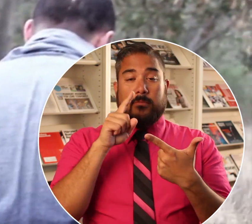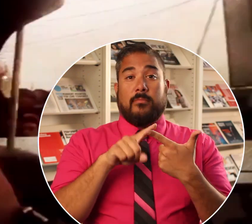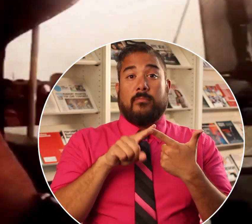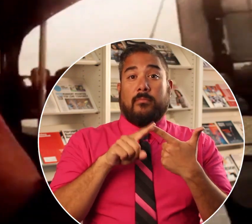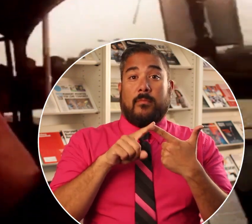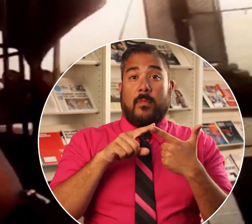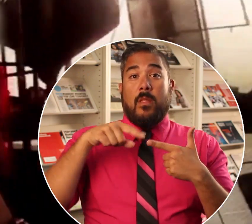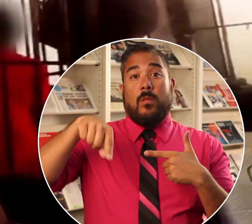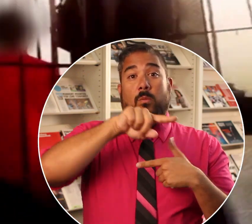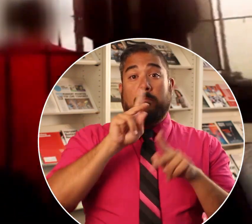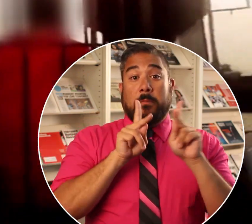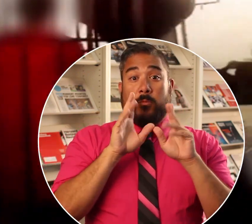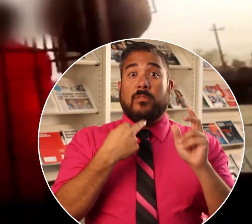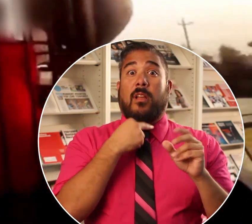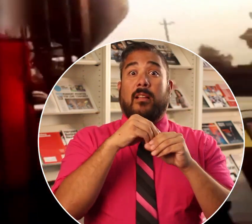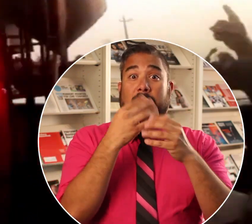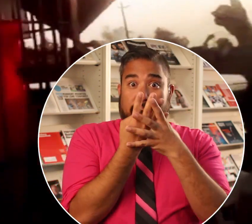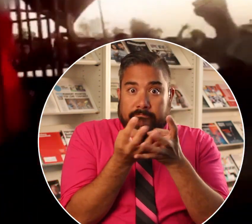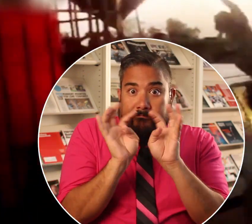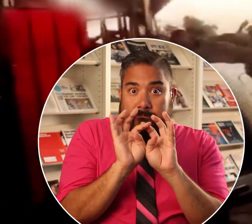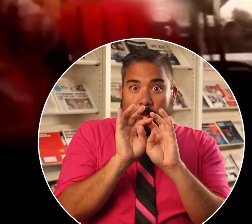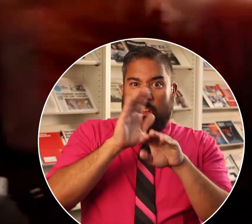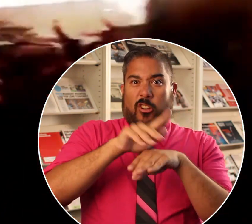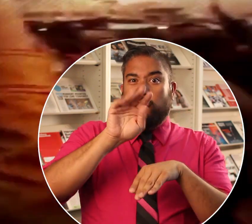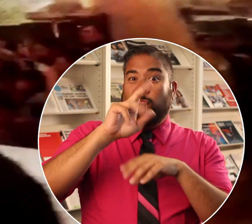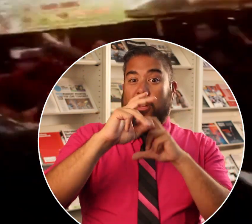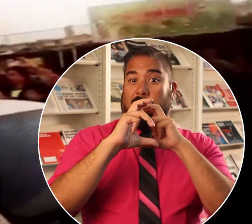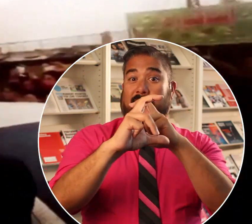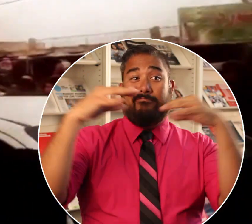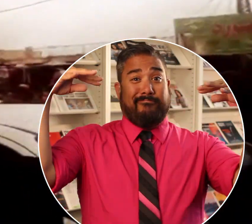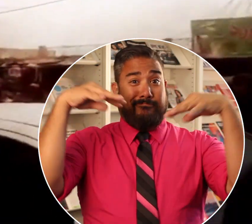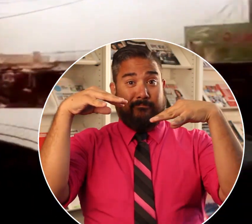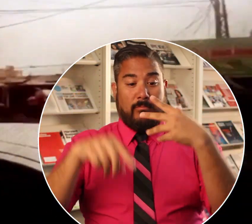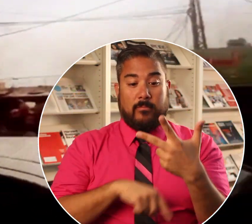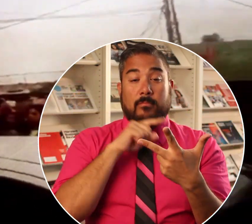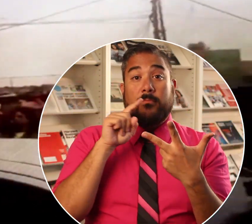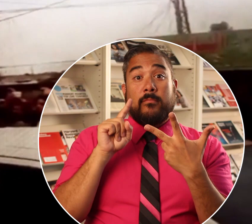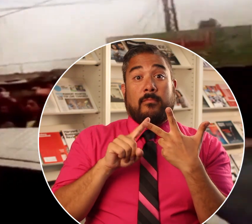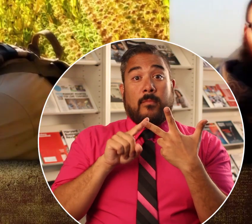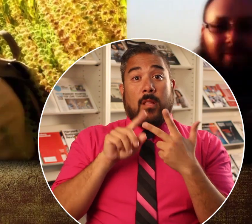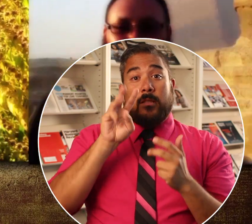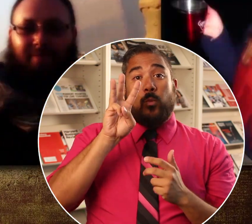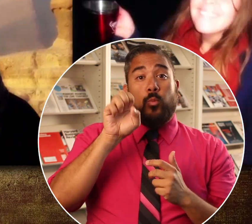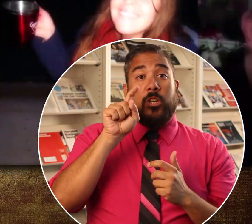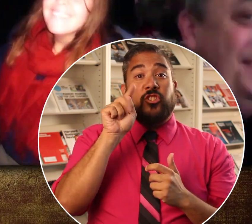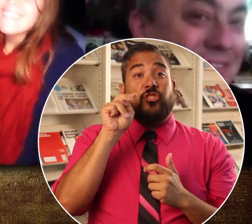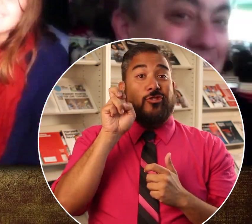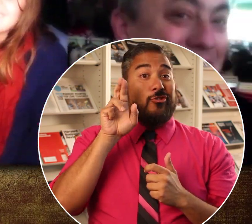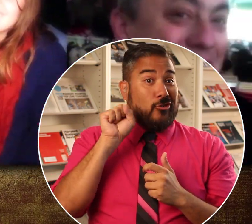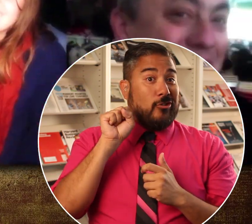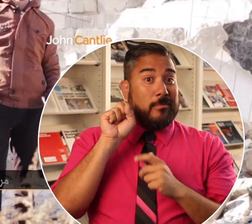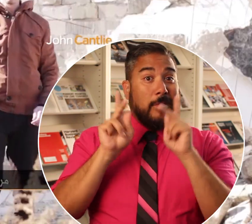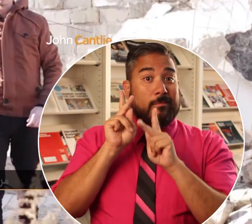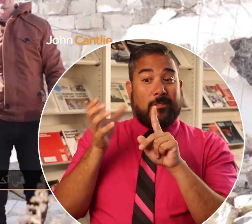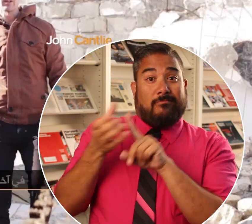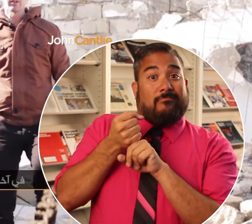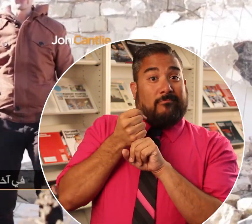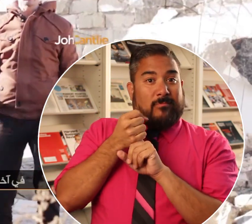These videos show startling images -- like a young boy shooting hostages, captives being paraded through the streets in cages